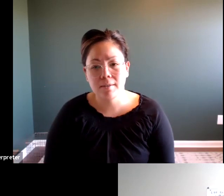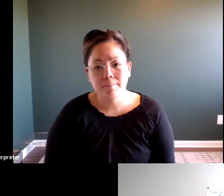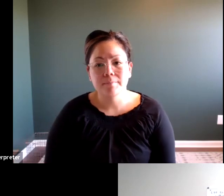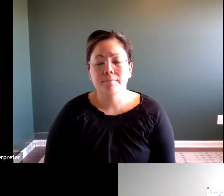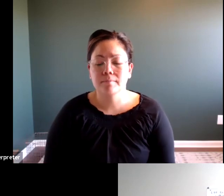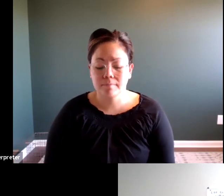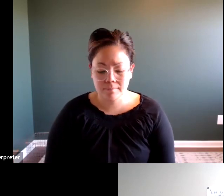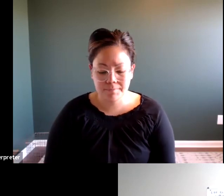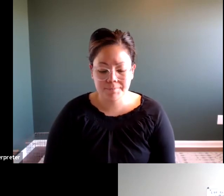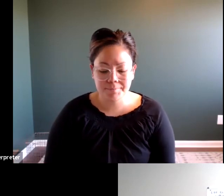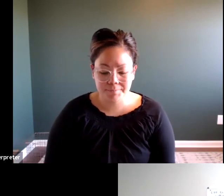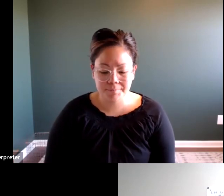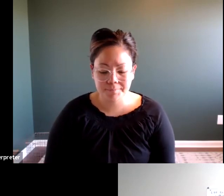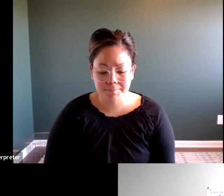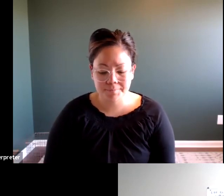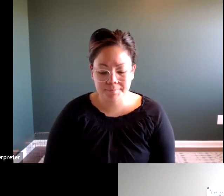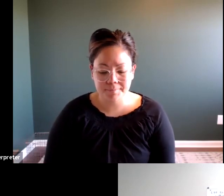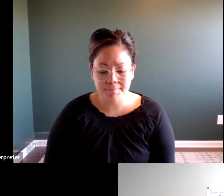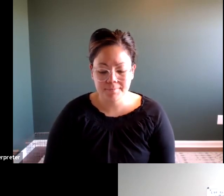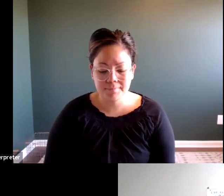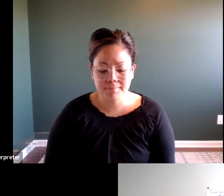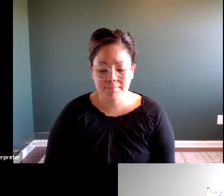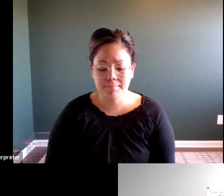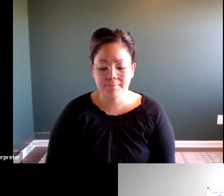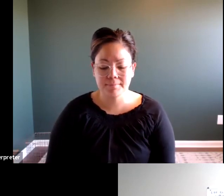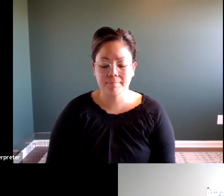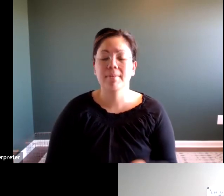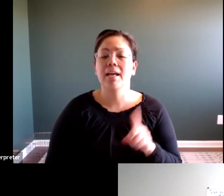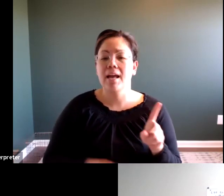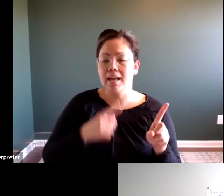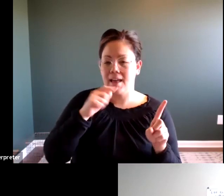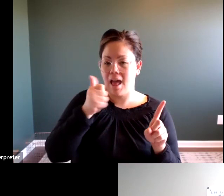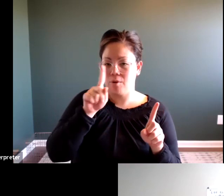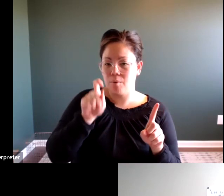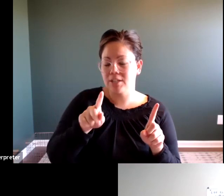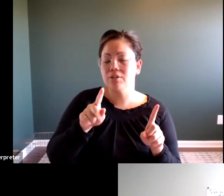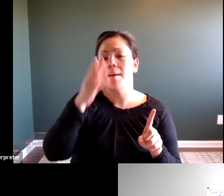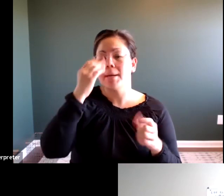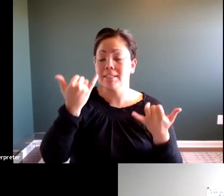Here's a question. So given contact tracing